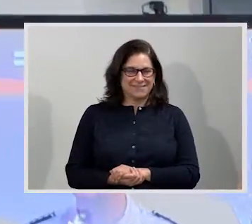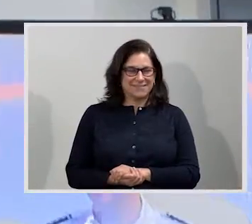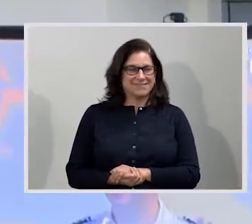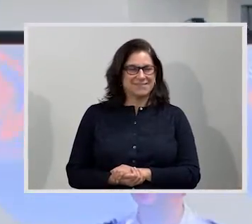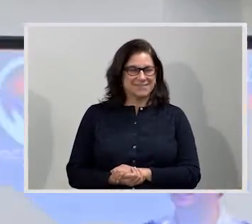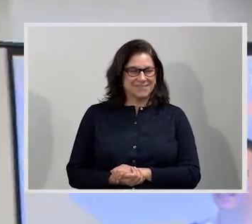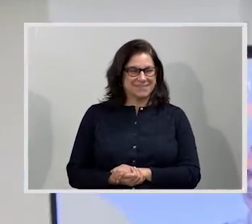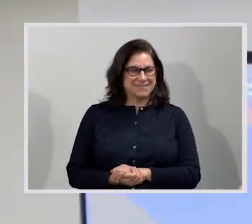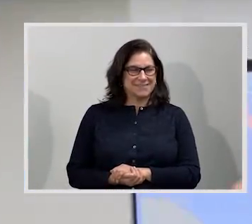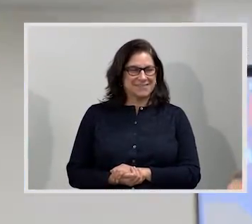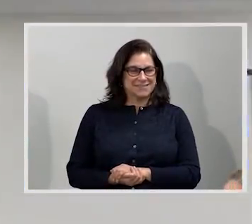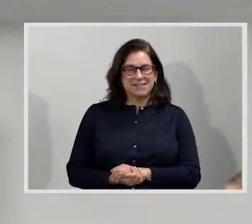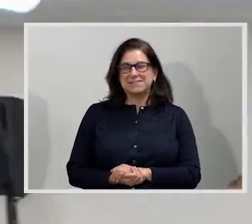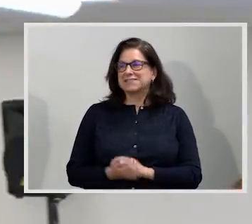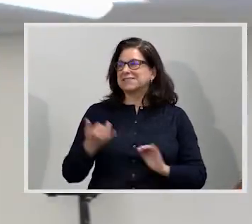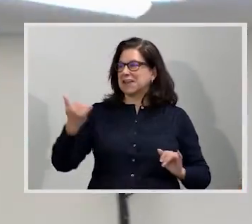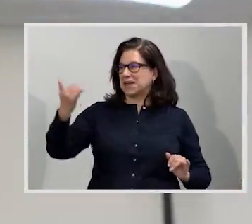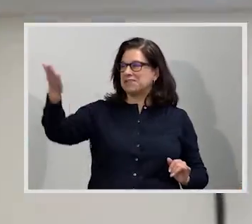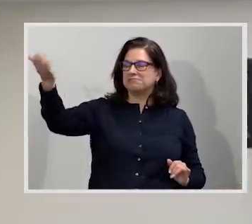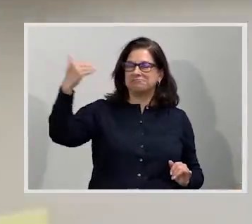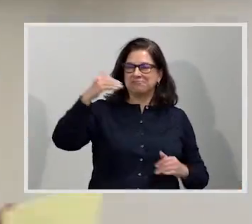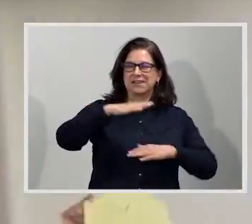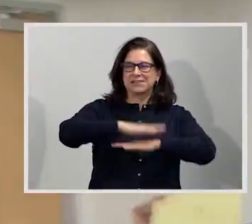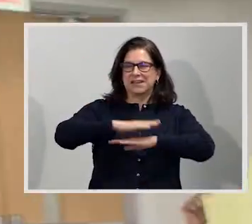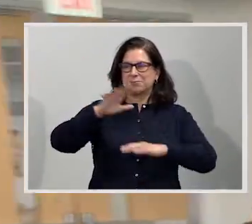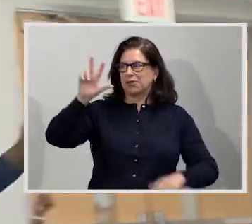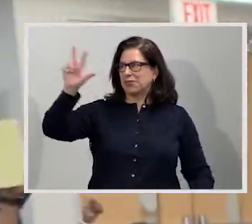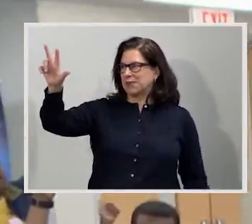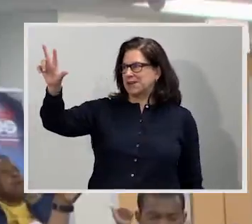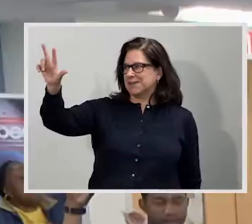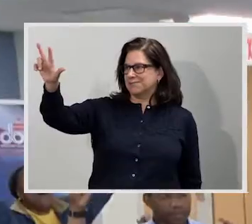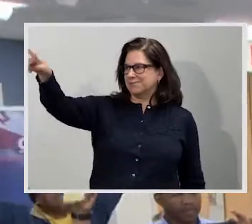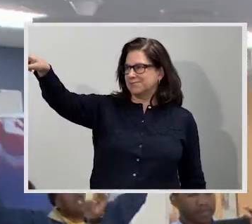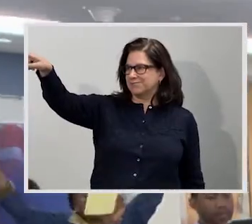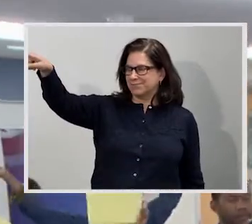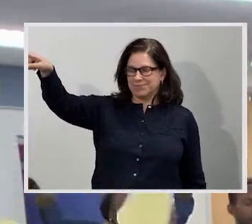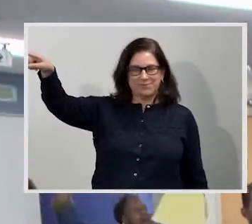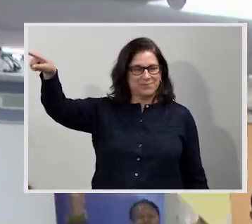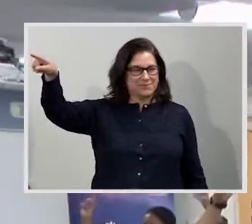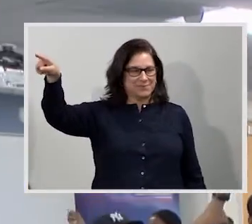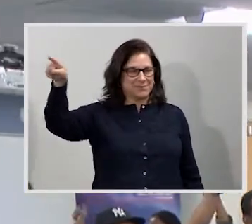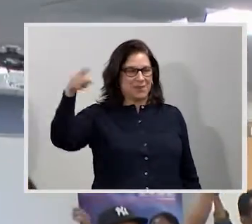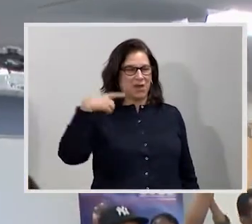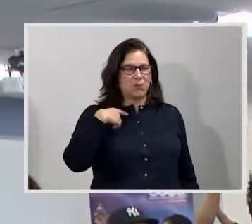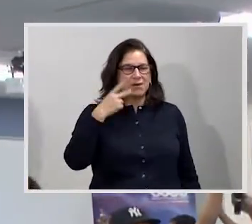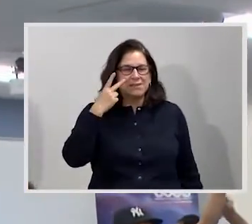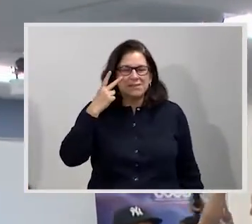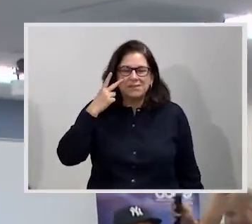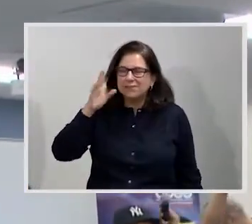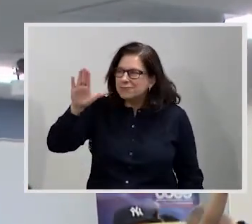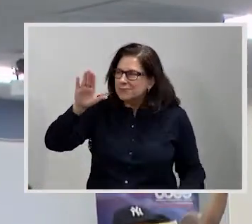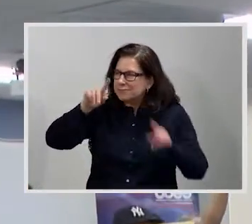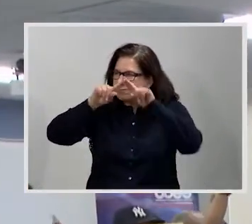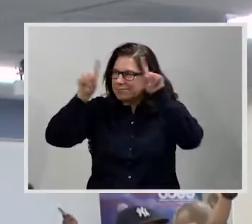LET'S SEE THOSE SIGNS AGAIN, TABLE 3. TABLE 3, LET'S SEE THOSE SIGNS AGAIN. LET'S SHOW EVERYBODY WHAT YOU DID. ACTUALLY TABLE 3, LOOK THIS WAY.